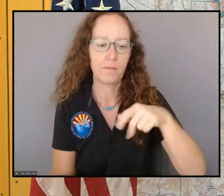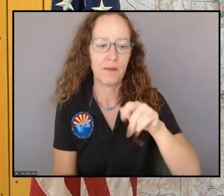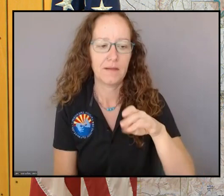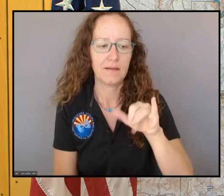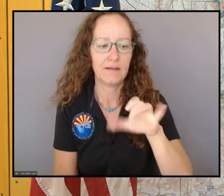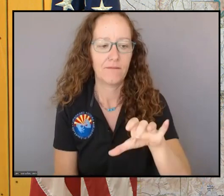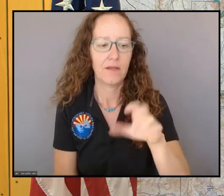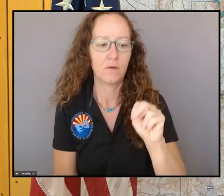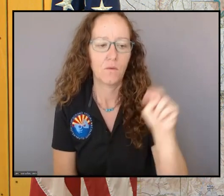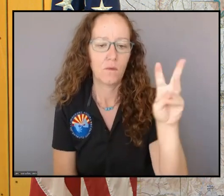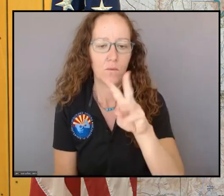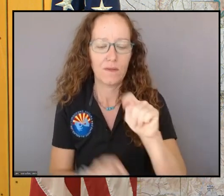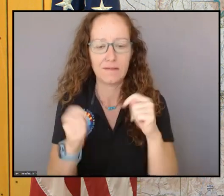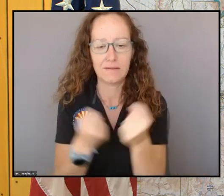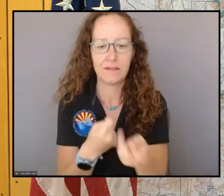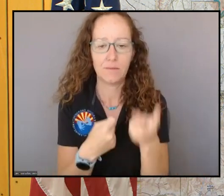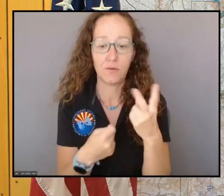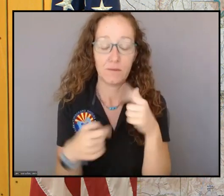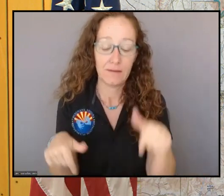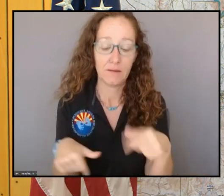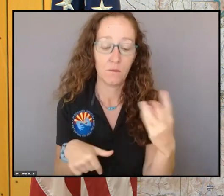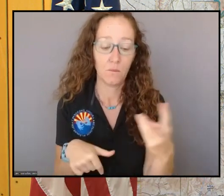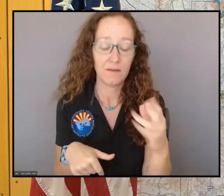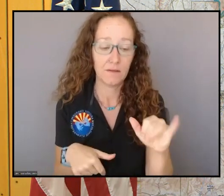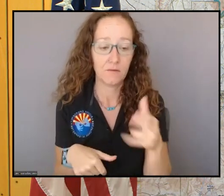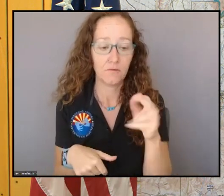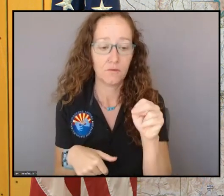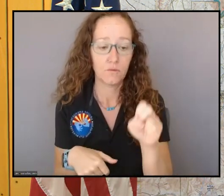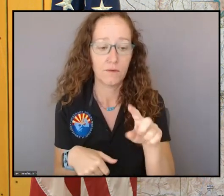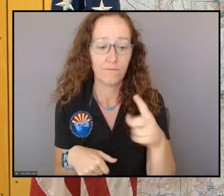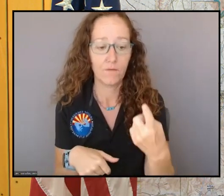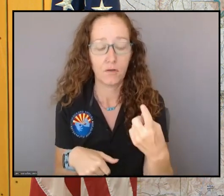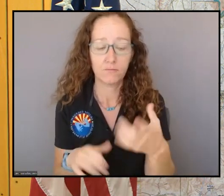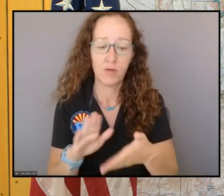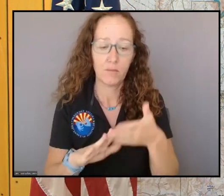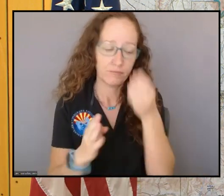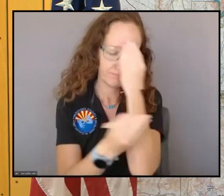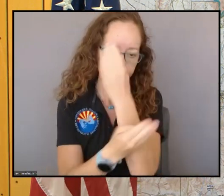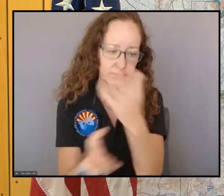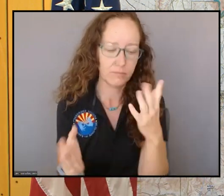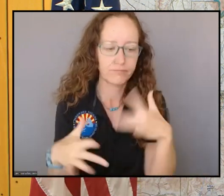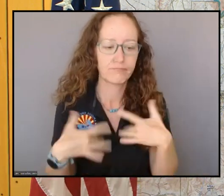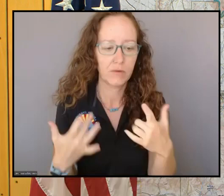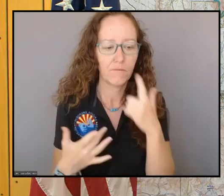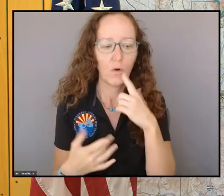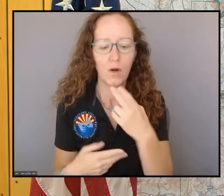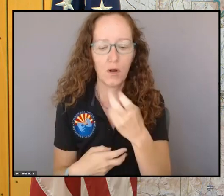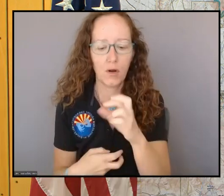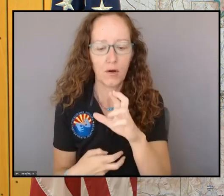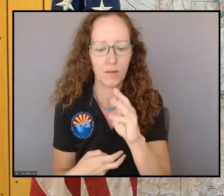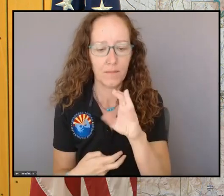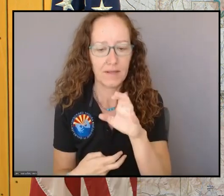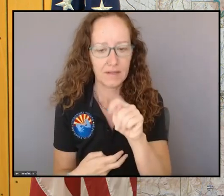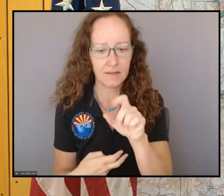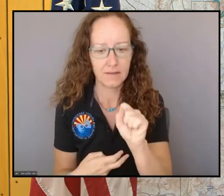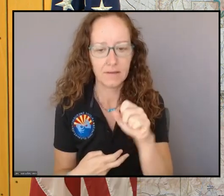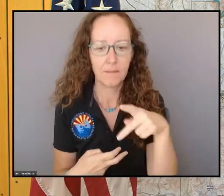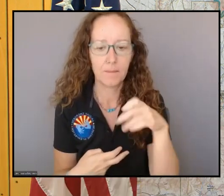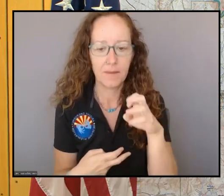Operational Update for the Hermits Peak and Calf Canyon Fire North Zone. So we've made it through four solid days of red